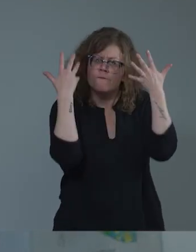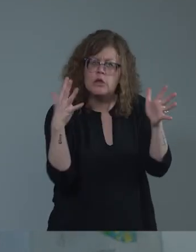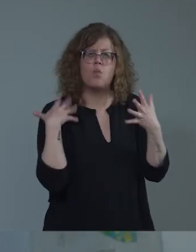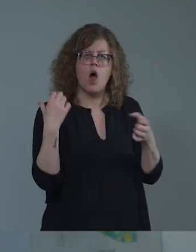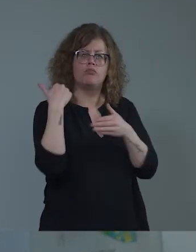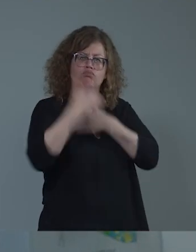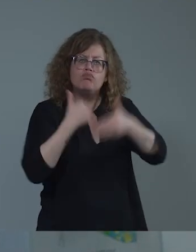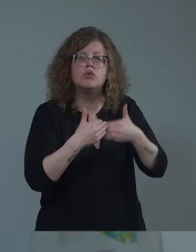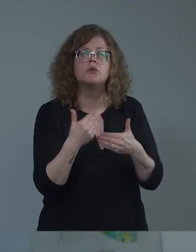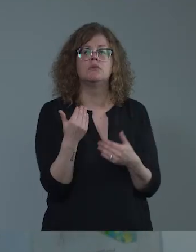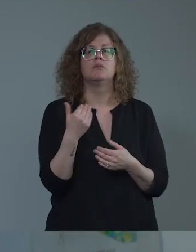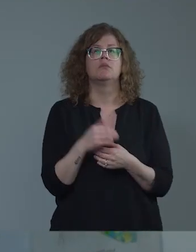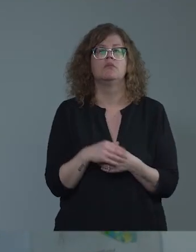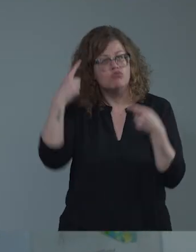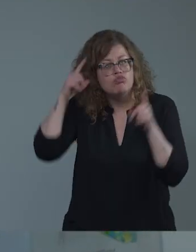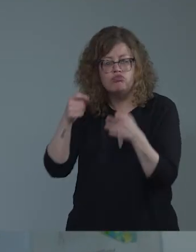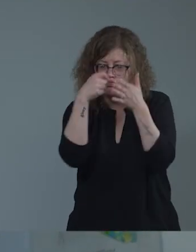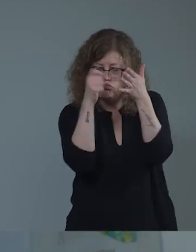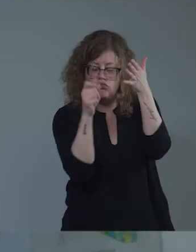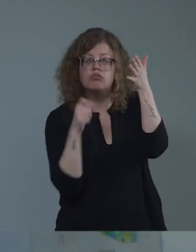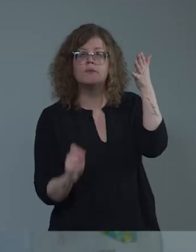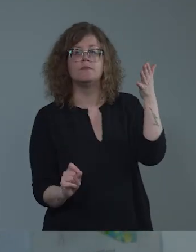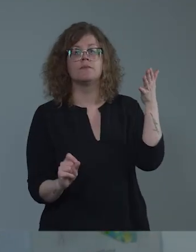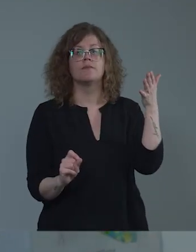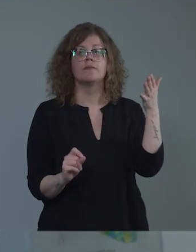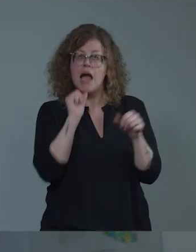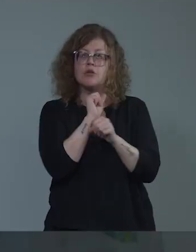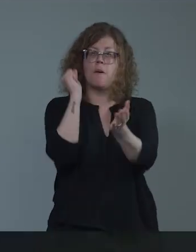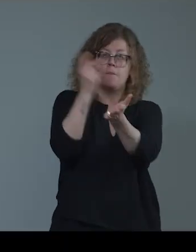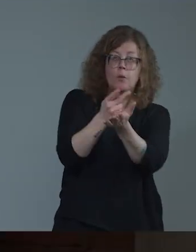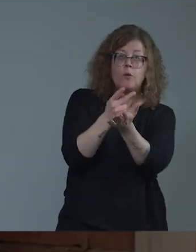when you've got people on ladders and paint volunteers with paint cans and that kind of thing.